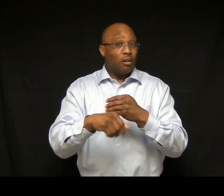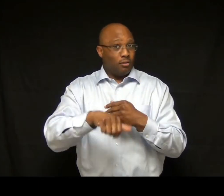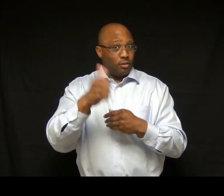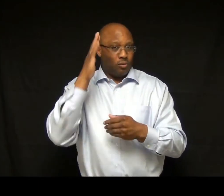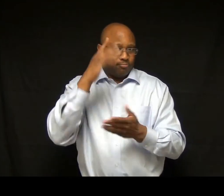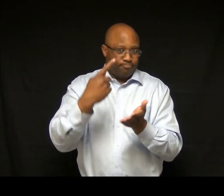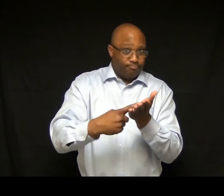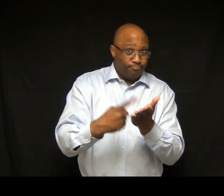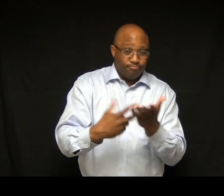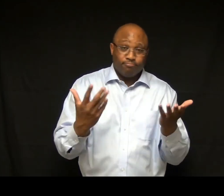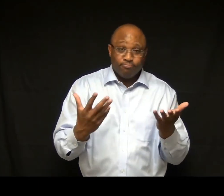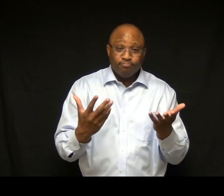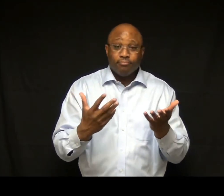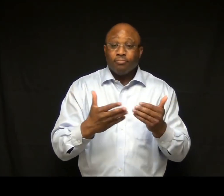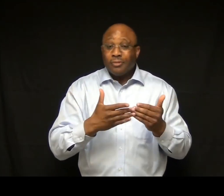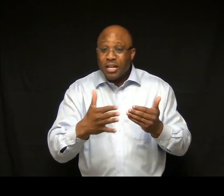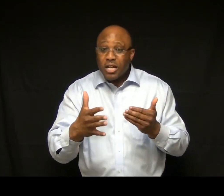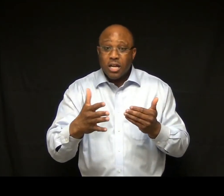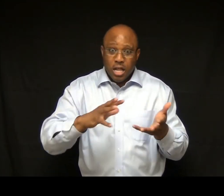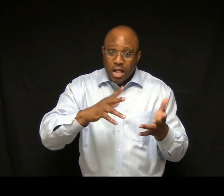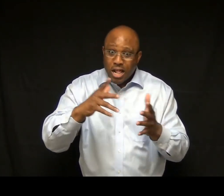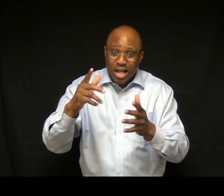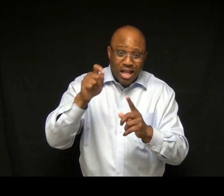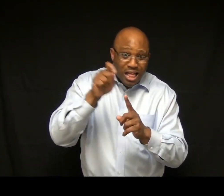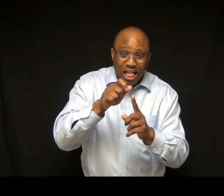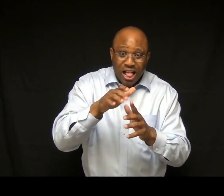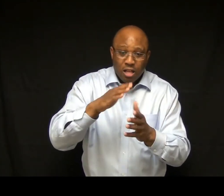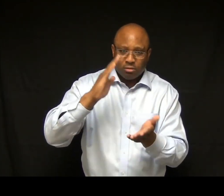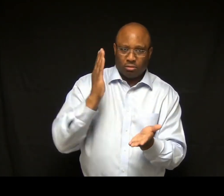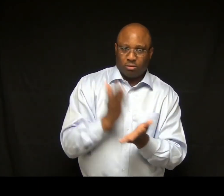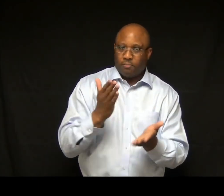discuss strategies for addressing bullying